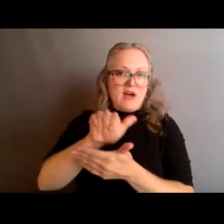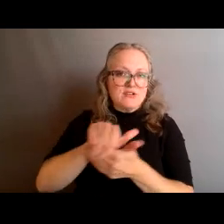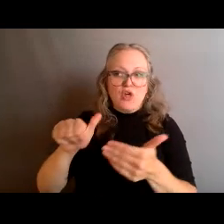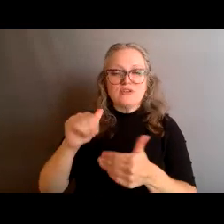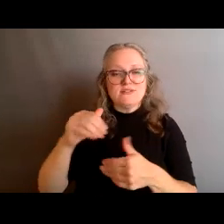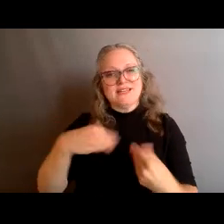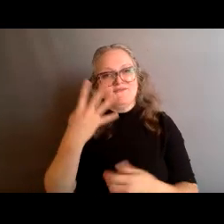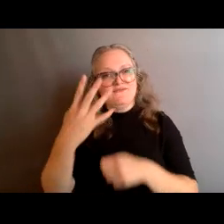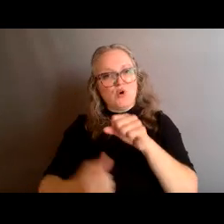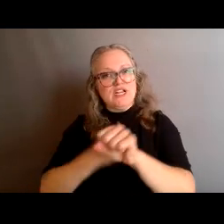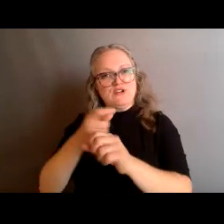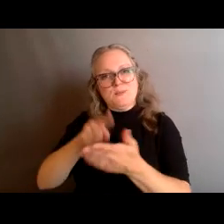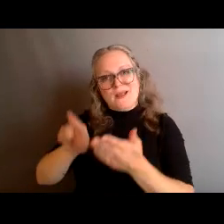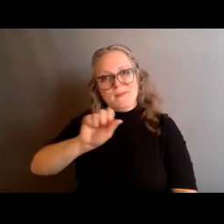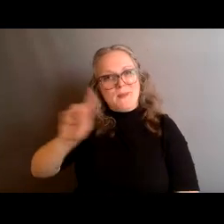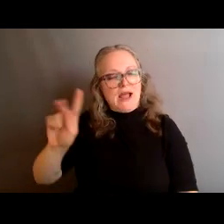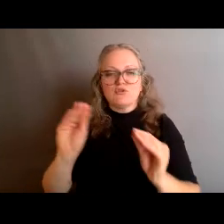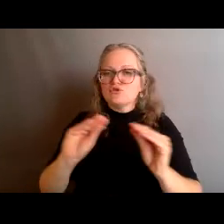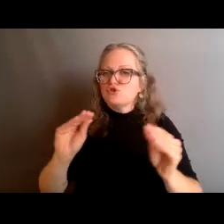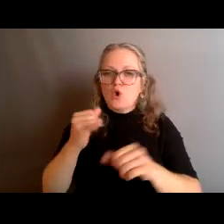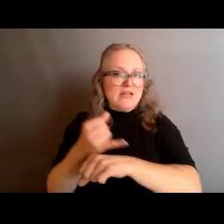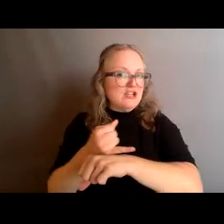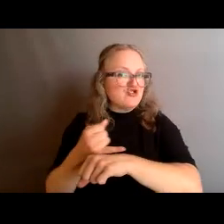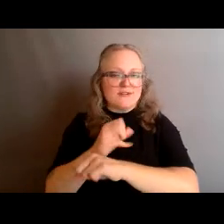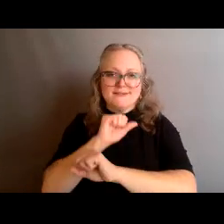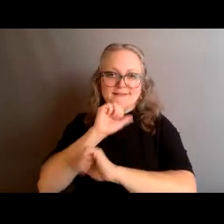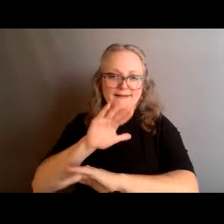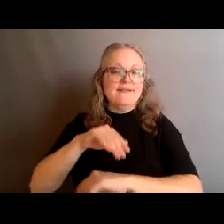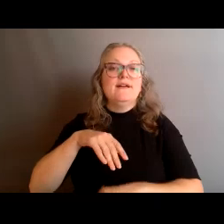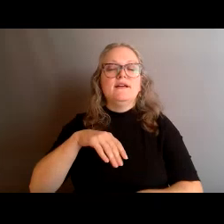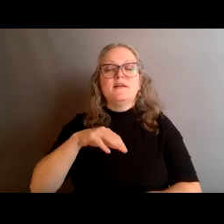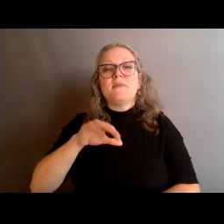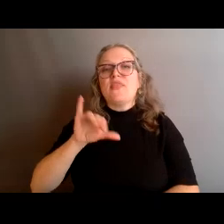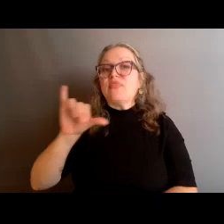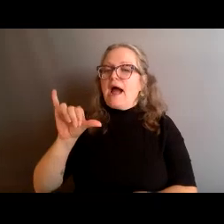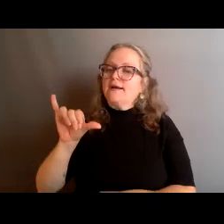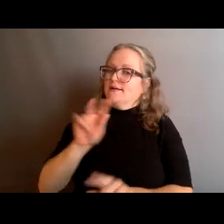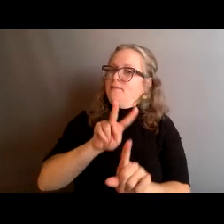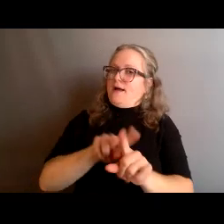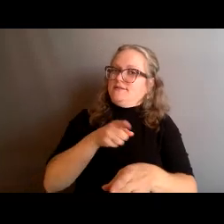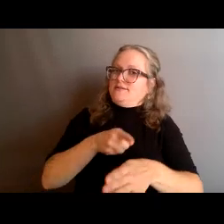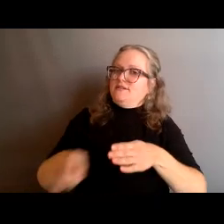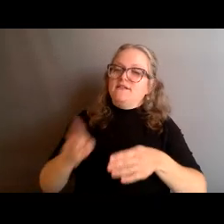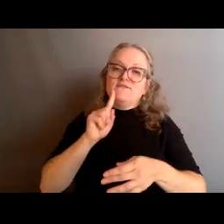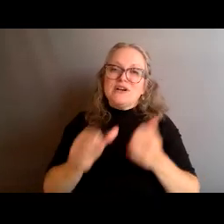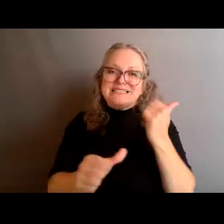It's zero interest rate, and it's toward assistive technology and so, but funding options in Kentucky